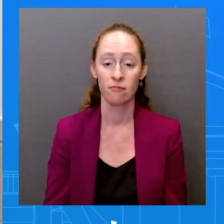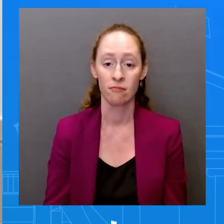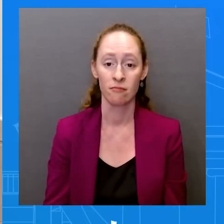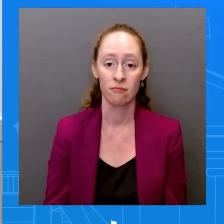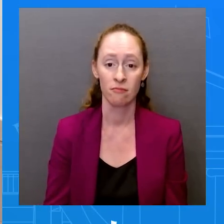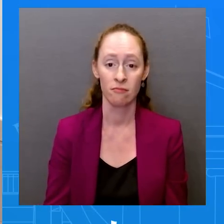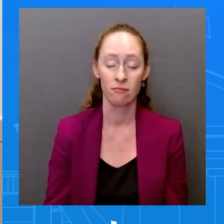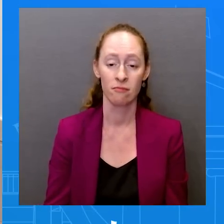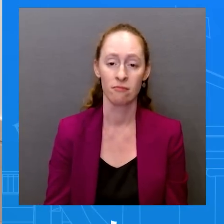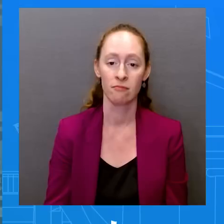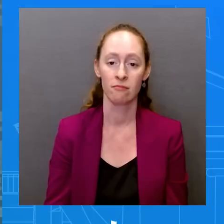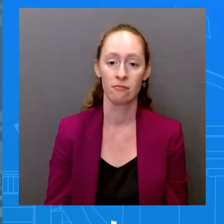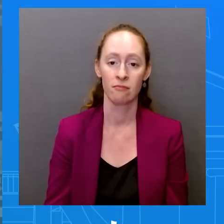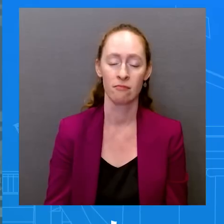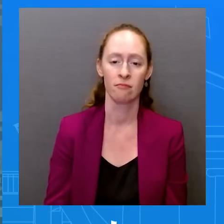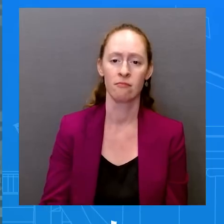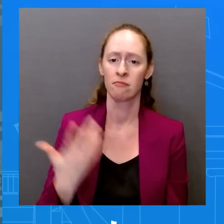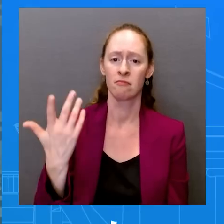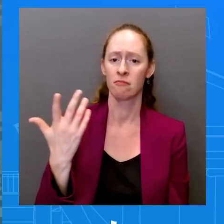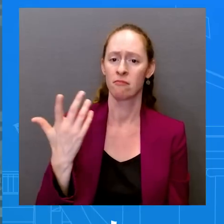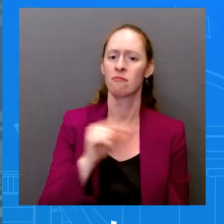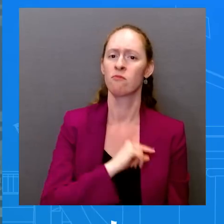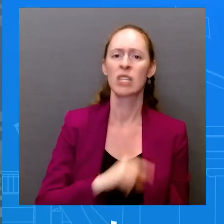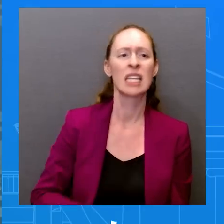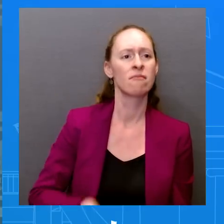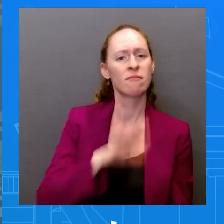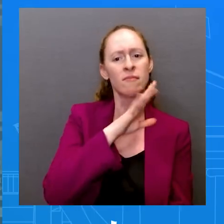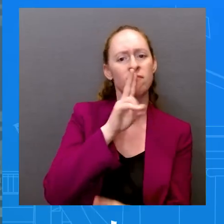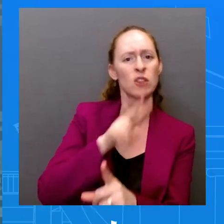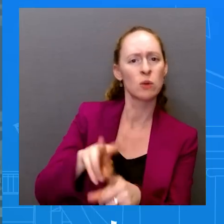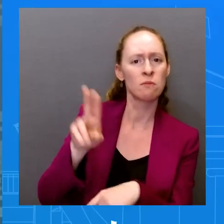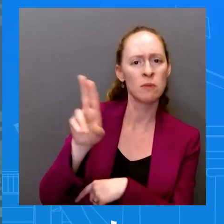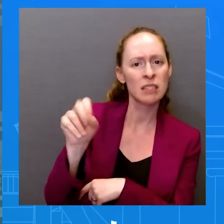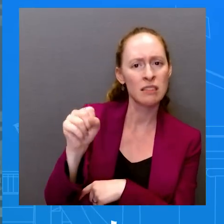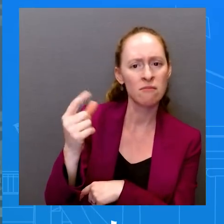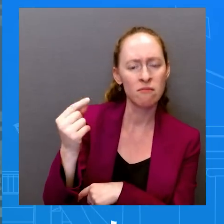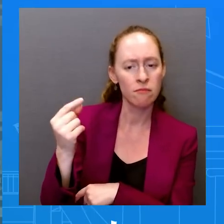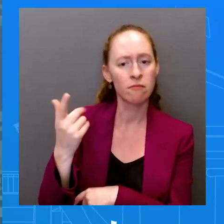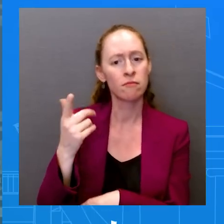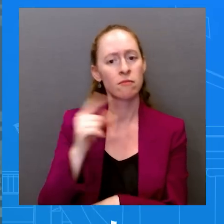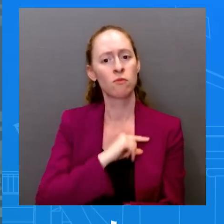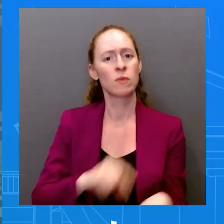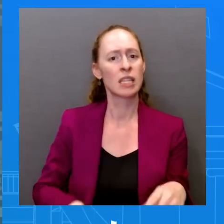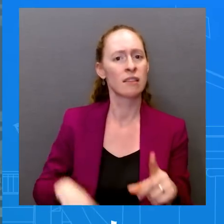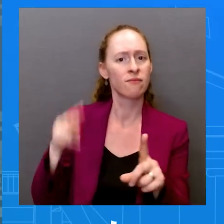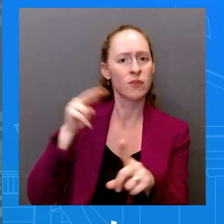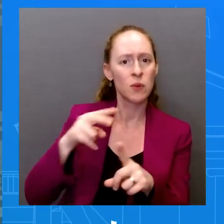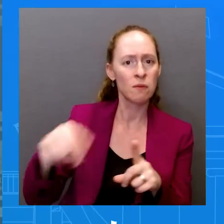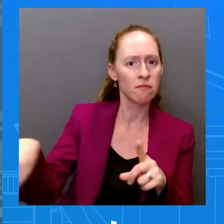Ms. Jean-Pierre: I'm not going to get into private conversations that they have had. I can tell you, again, they've met at least three --